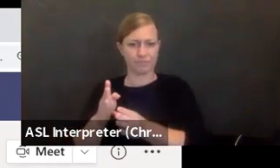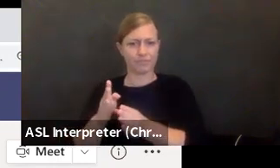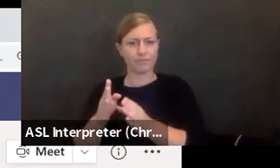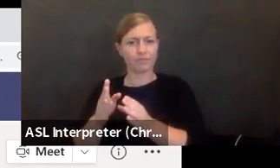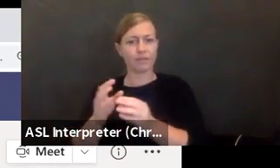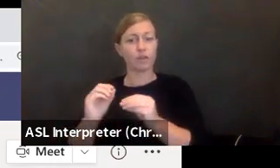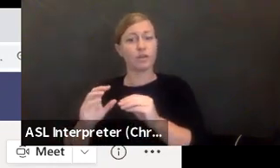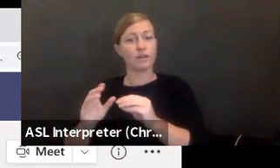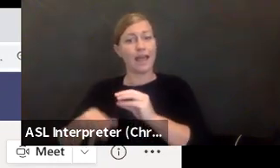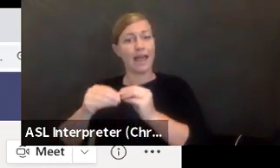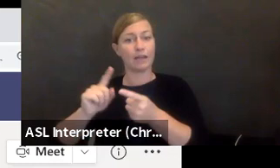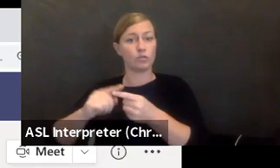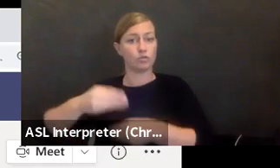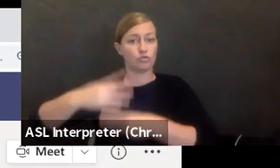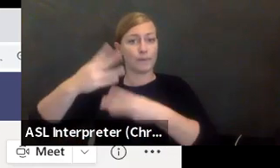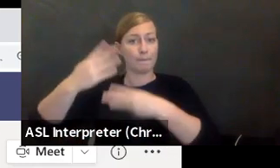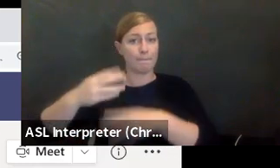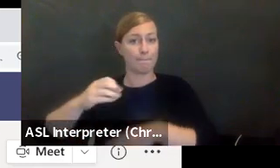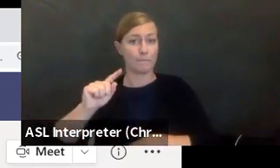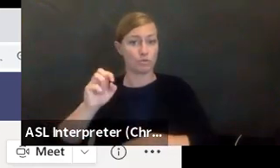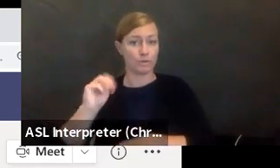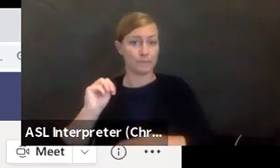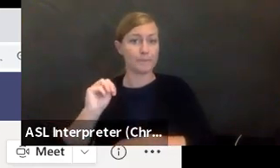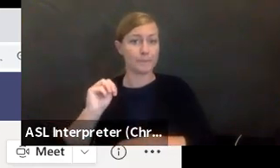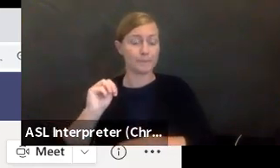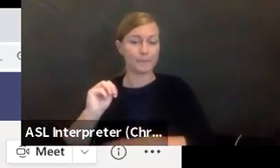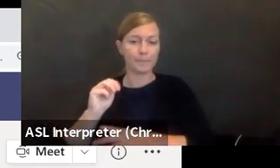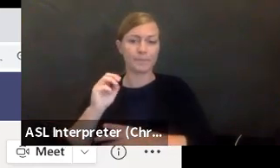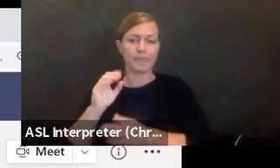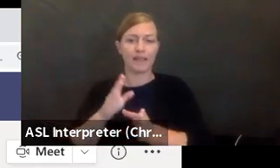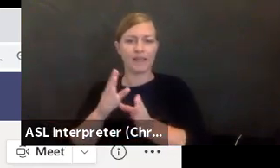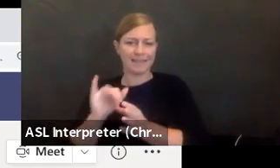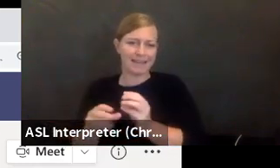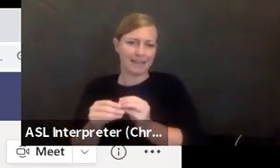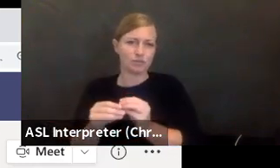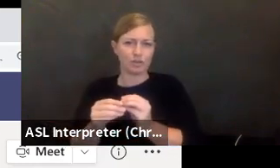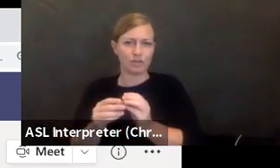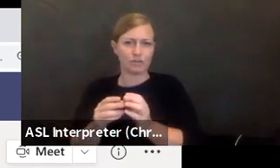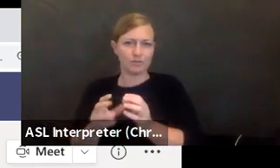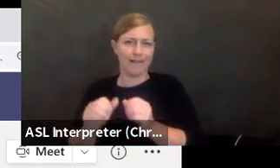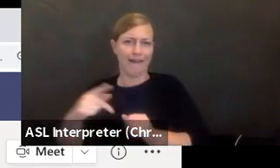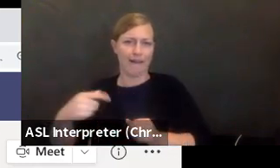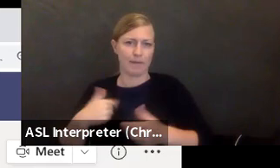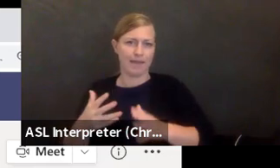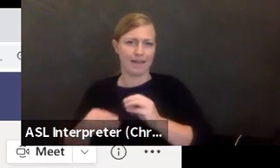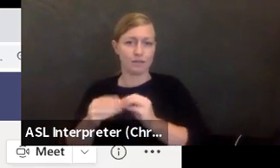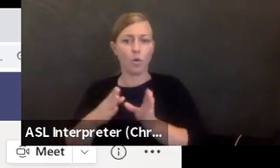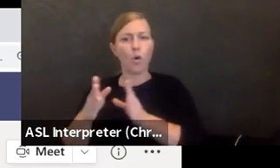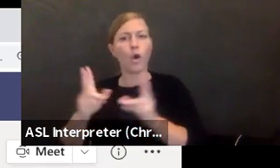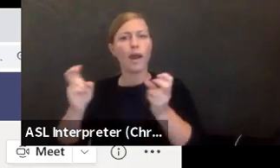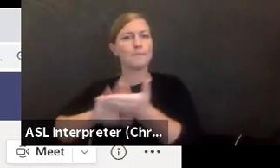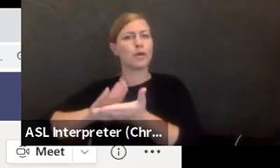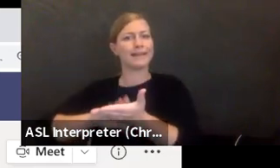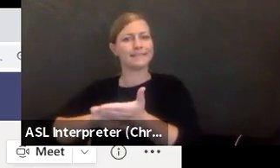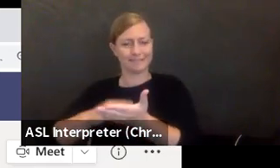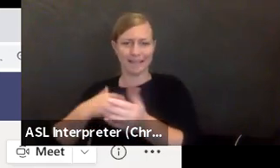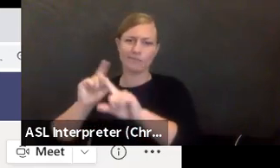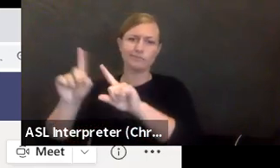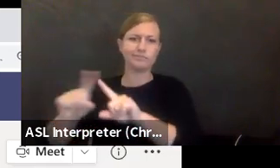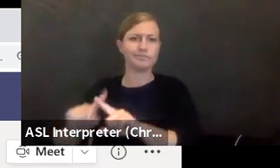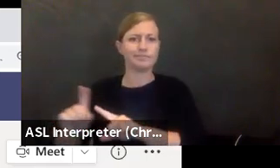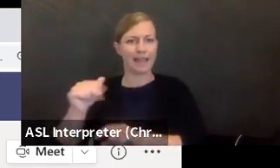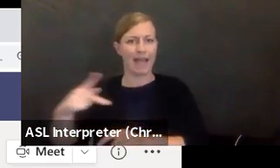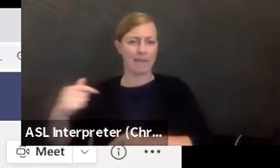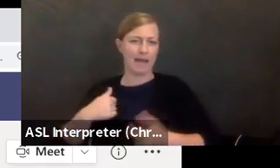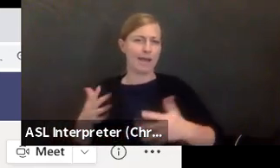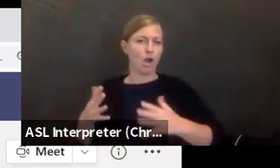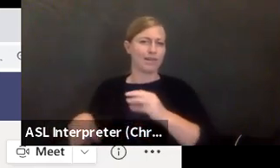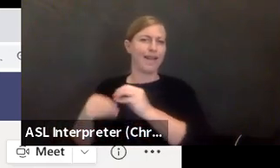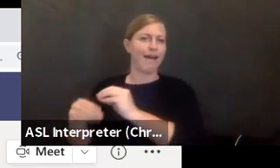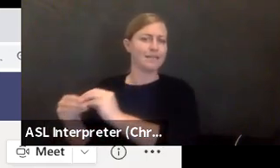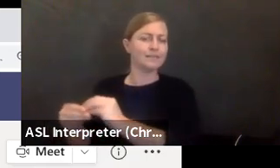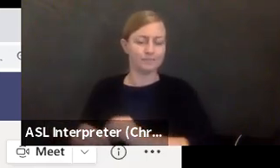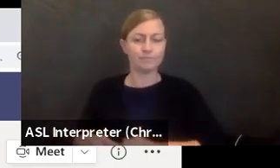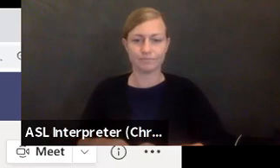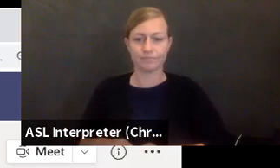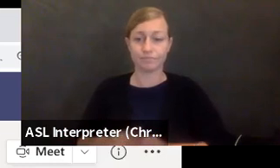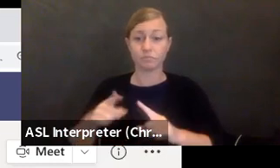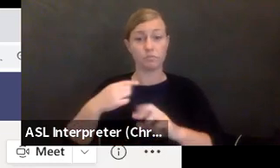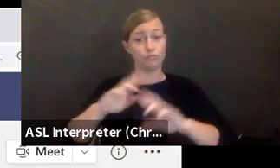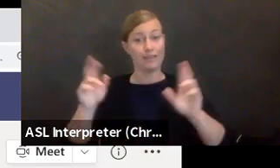I could set up a calendar invite. I can do a meet, video chatting,